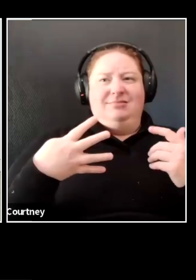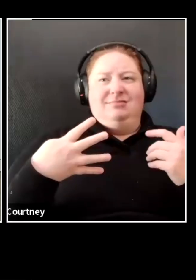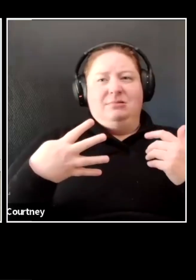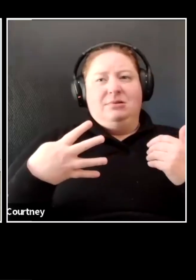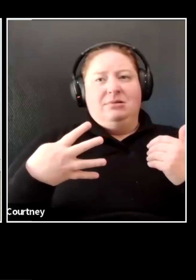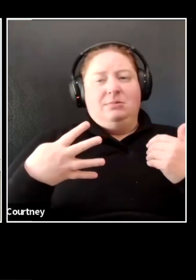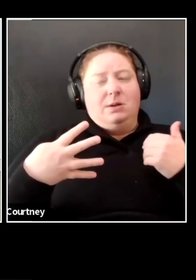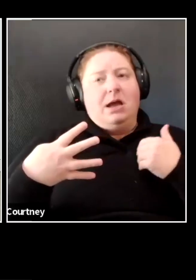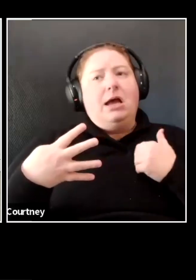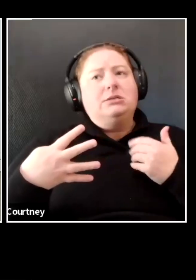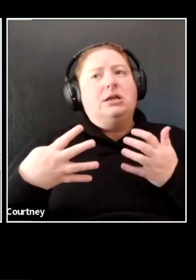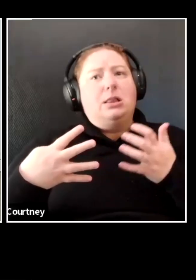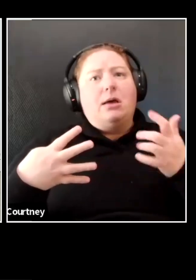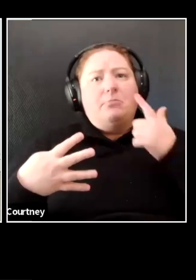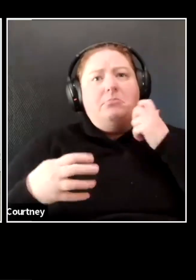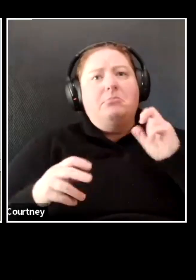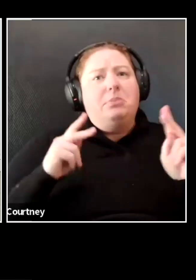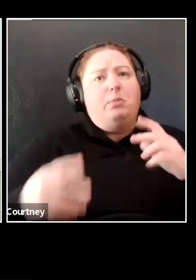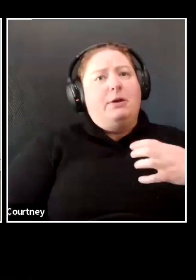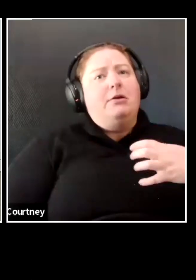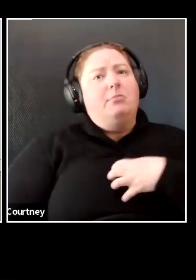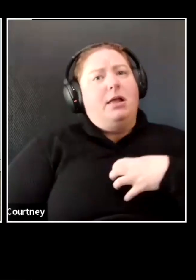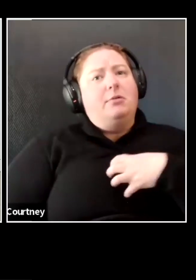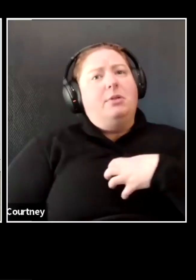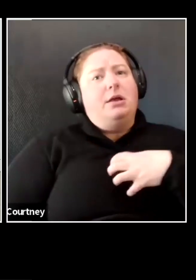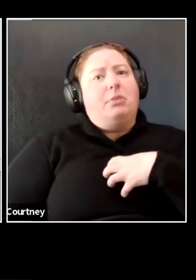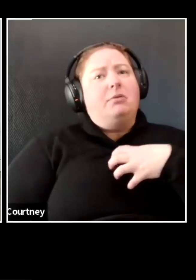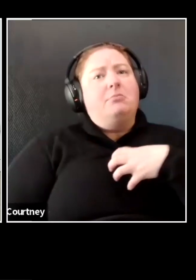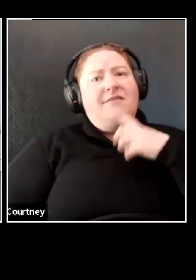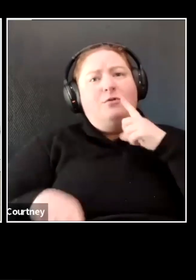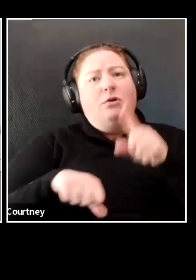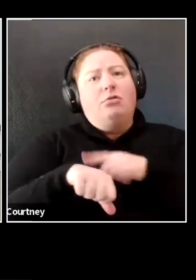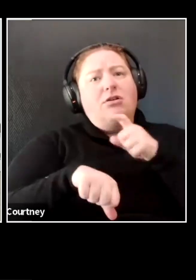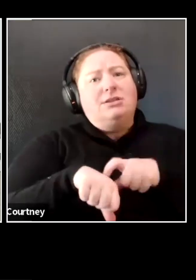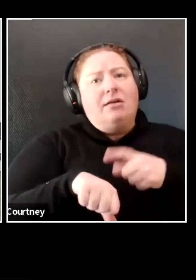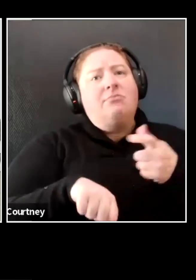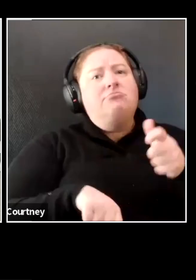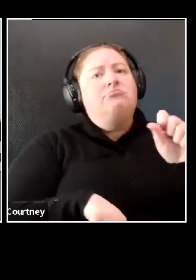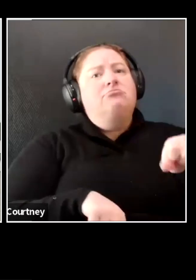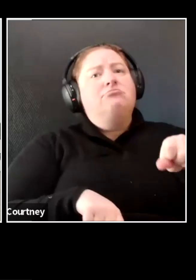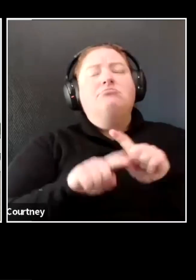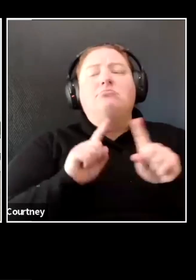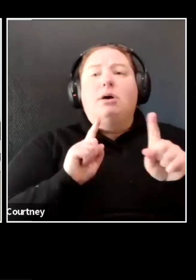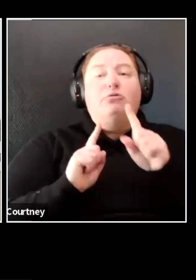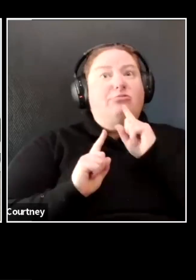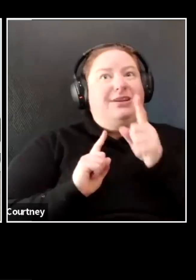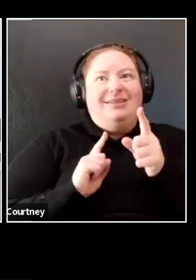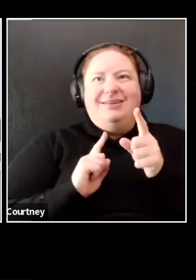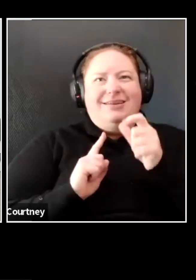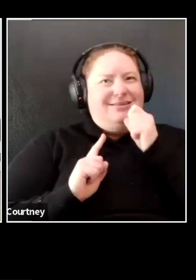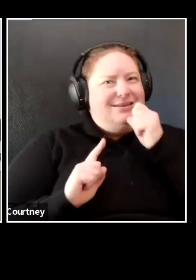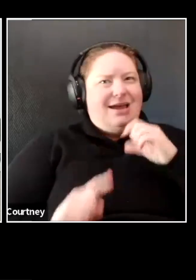because people have been complaining about it for a long time. But in fact, it's not as useful as